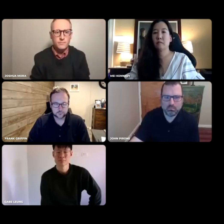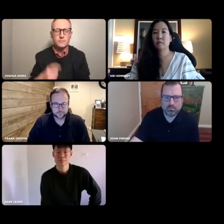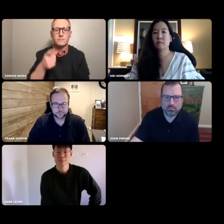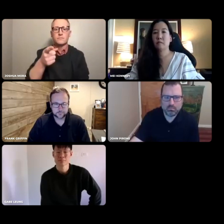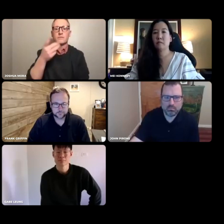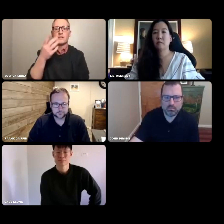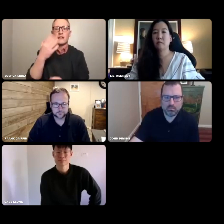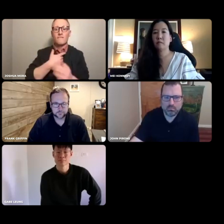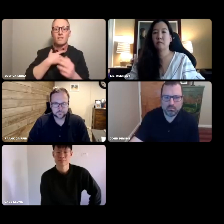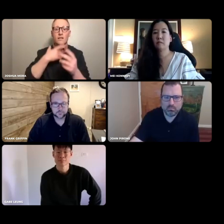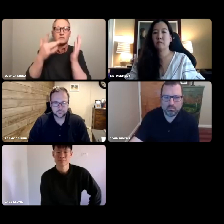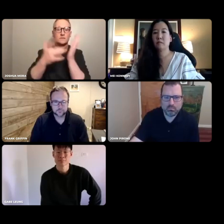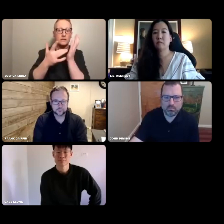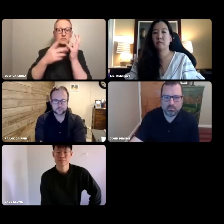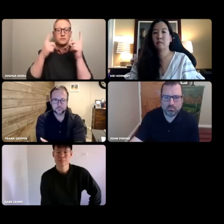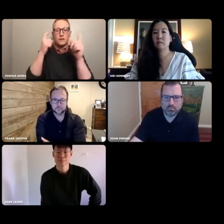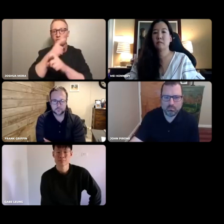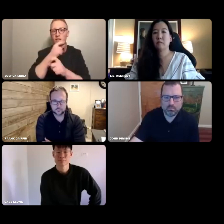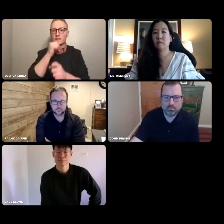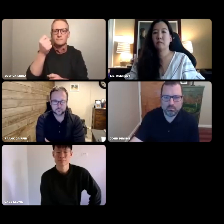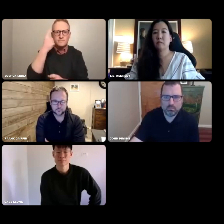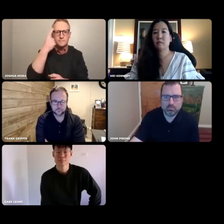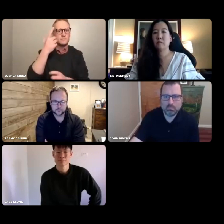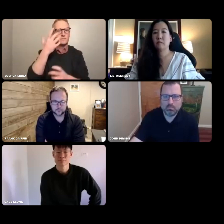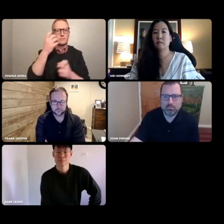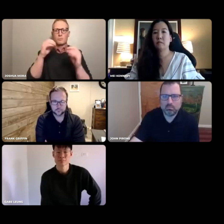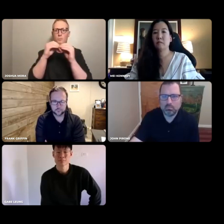There's also a chat box.